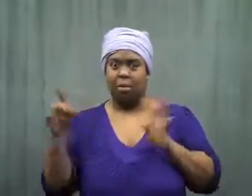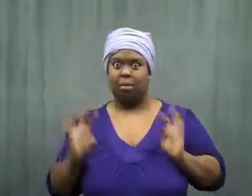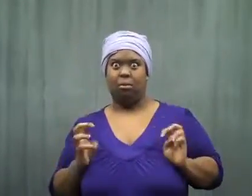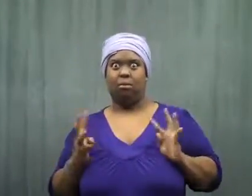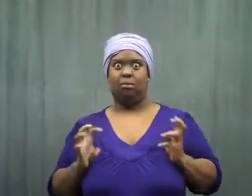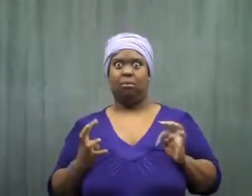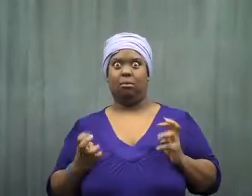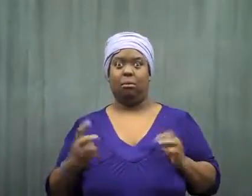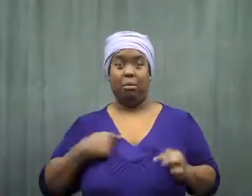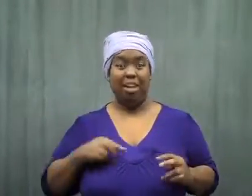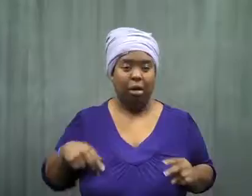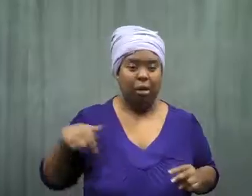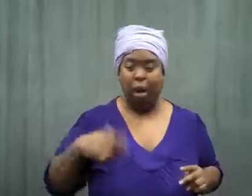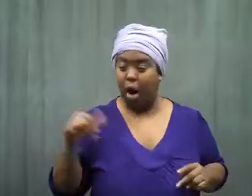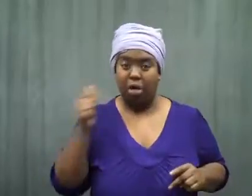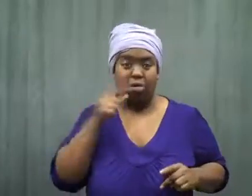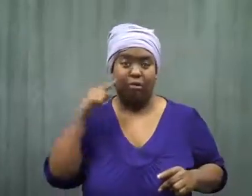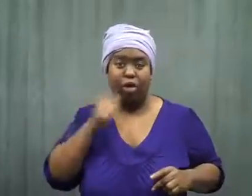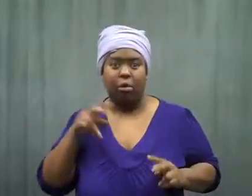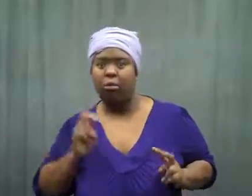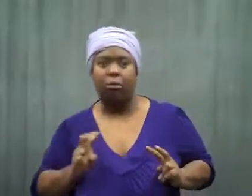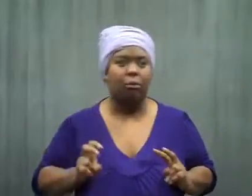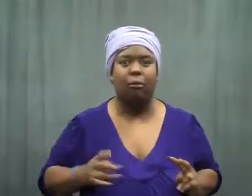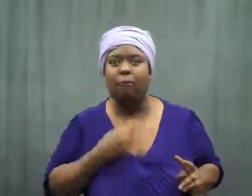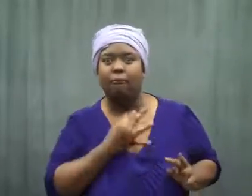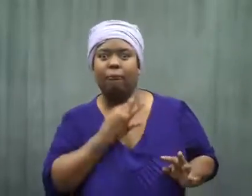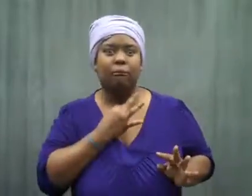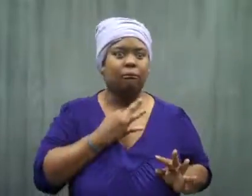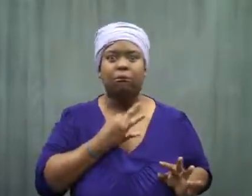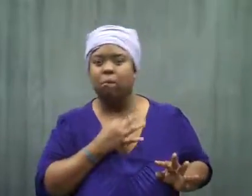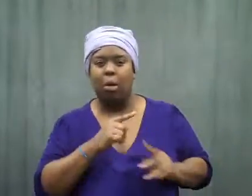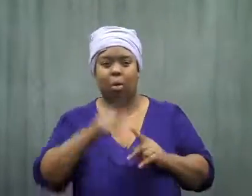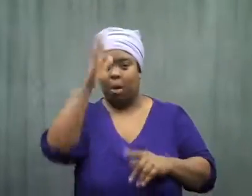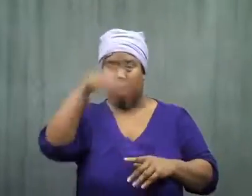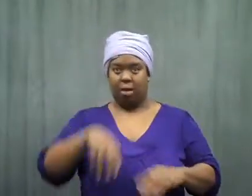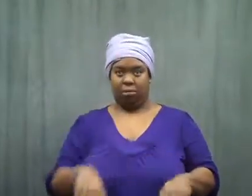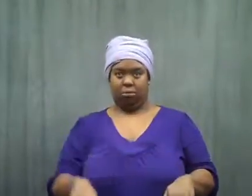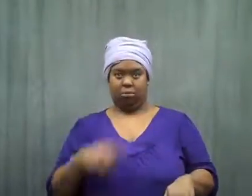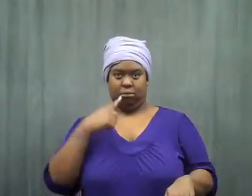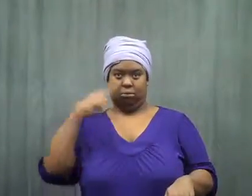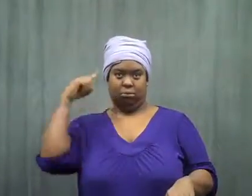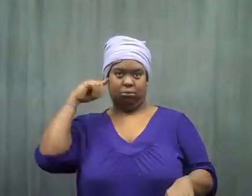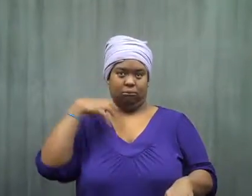Some people were anxious about it all, but me and the other deaf girl were all agog.